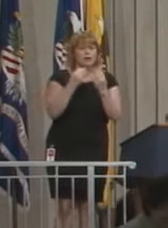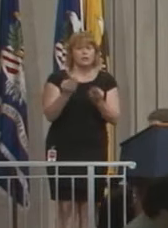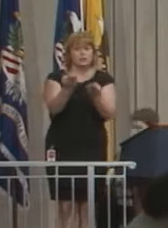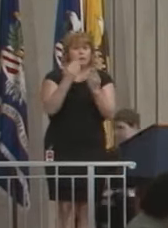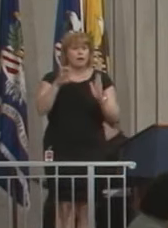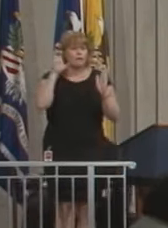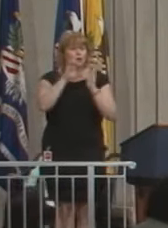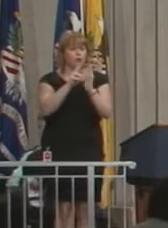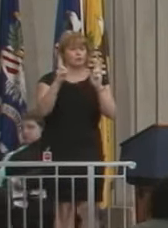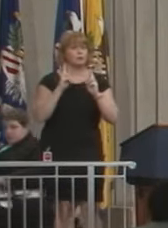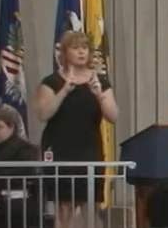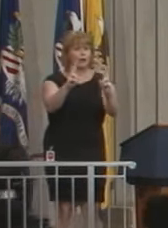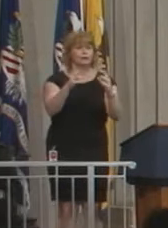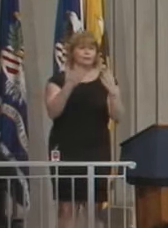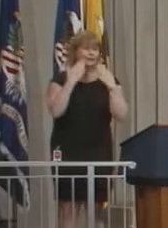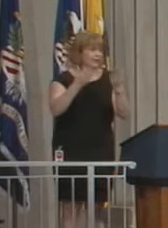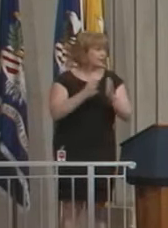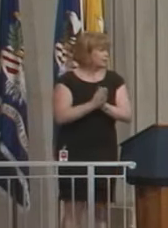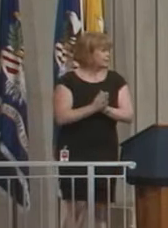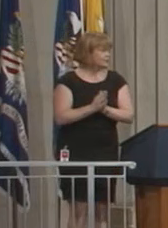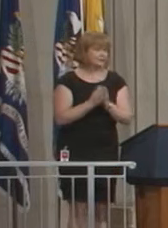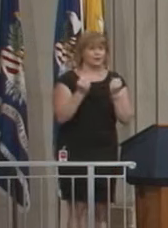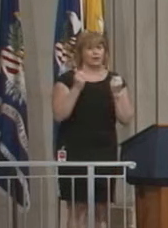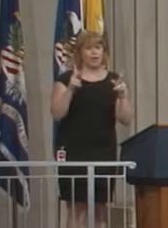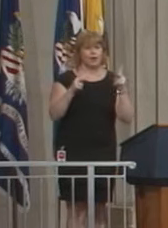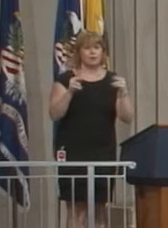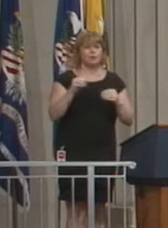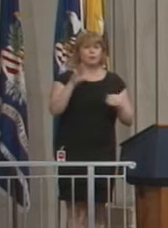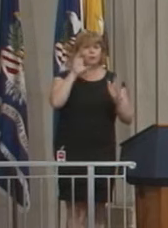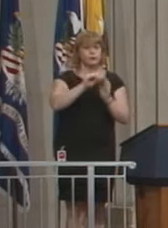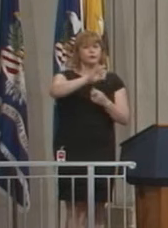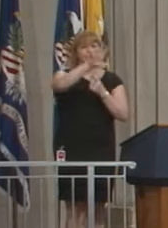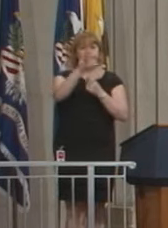THERE'S A LOT OF PEOPLE THERE THAT MADE TREMENDOUS CONTRIBUTIONS.